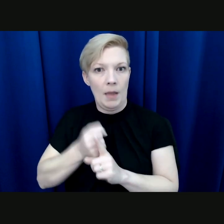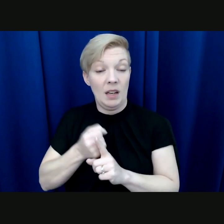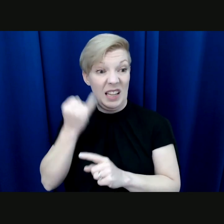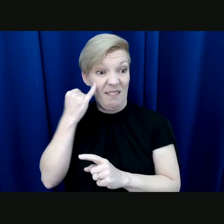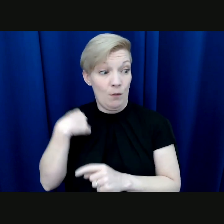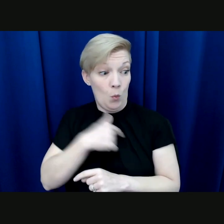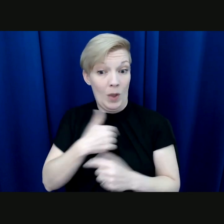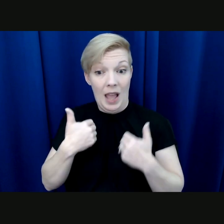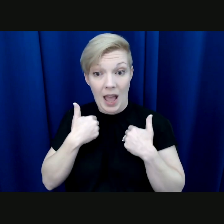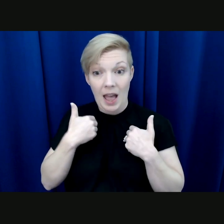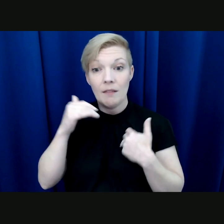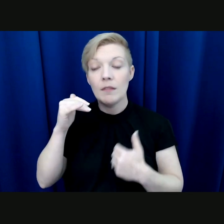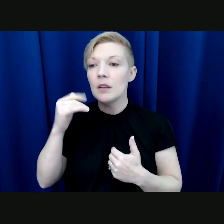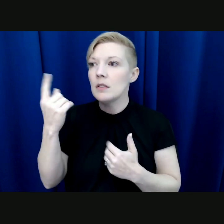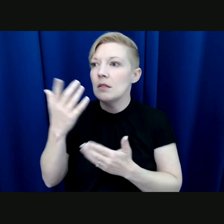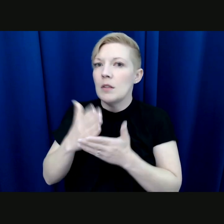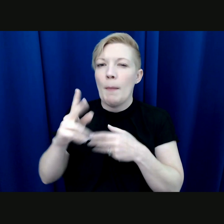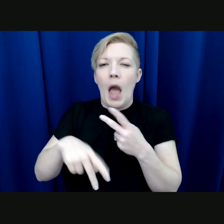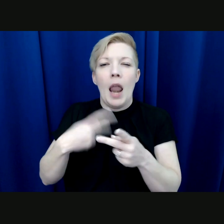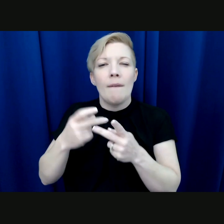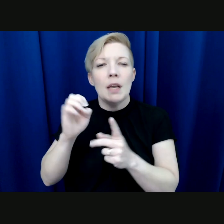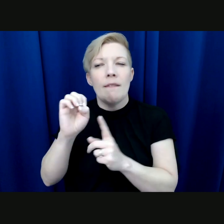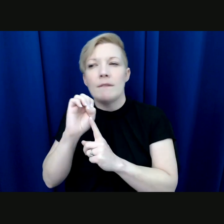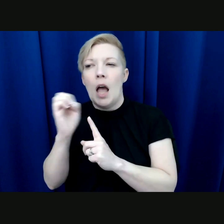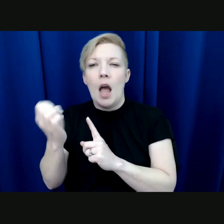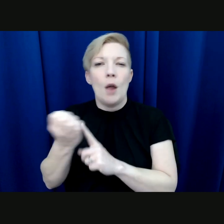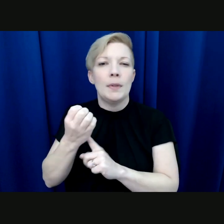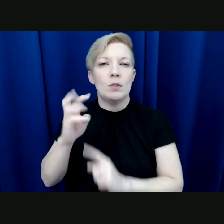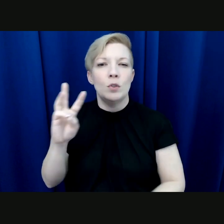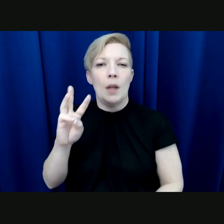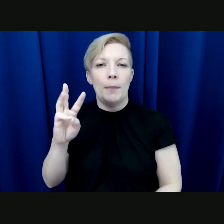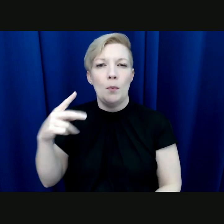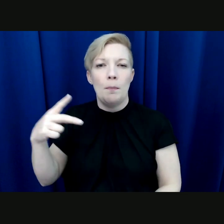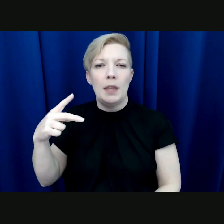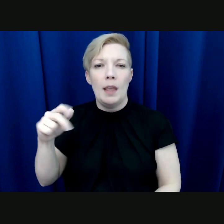I think that would go a long way to helping push us.